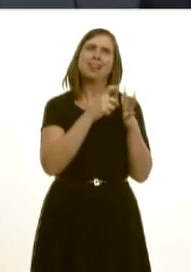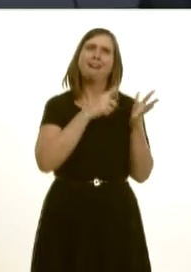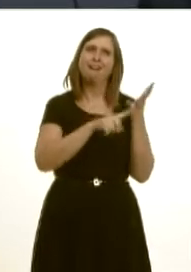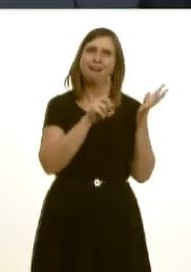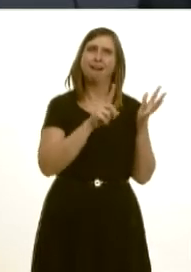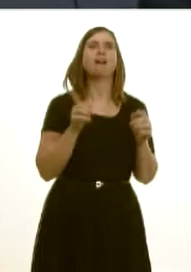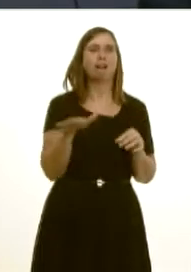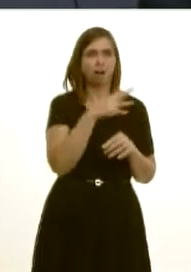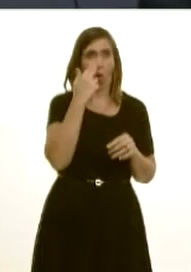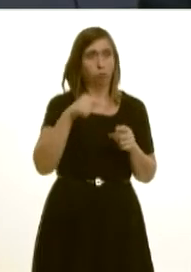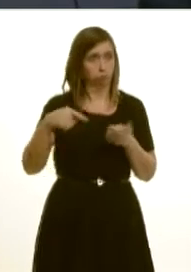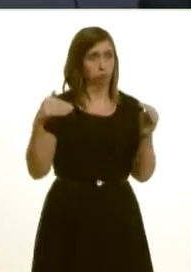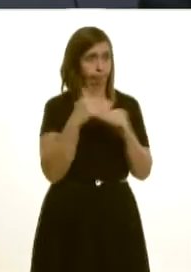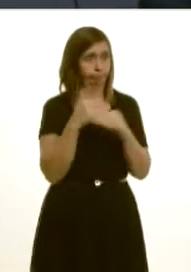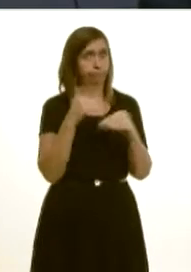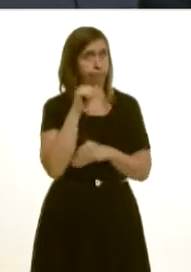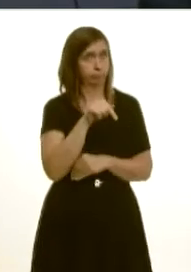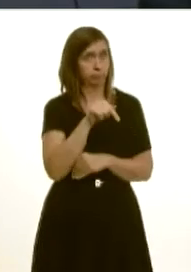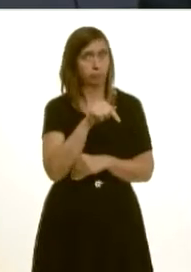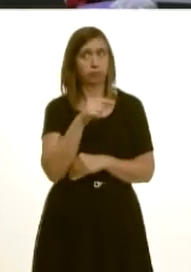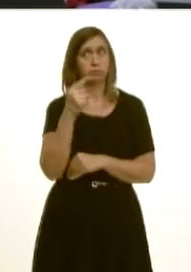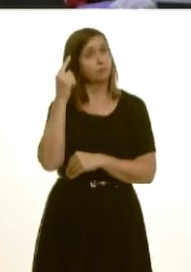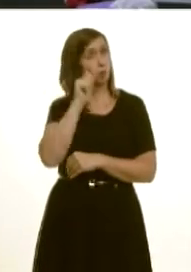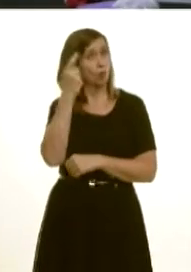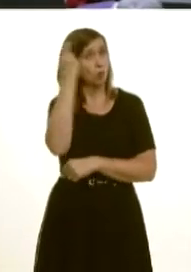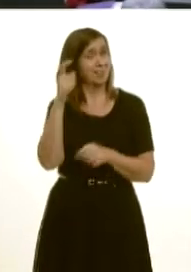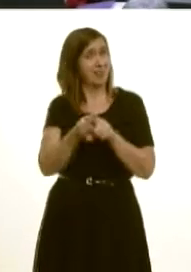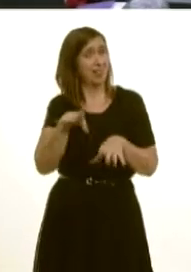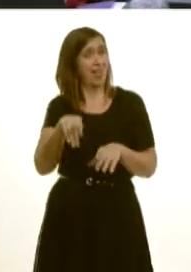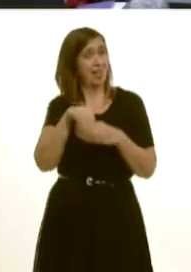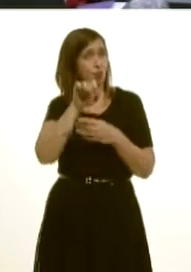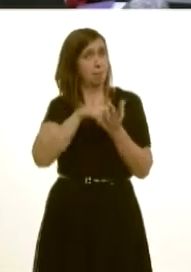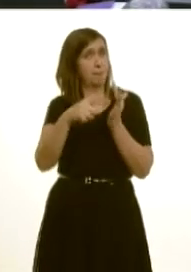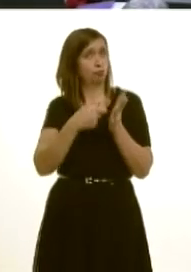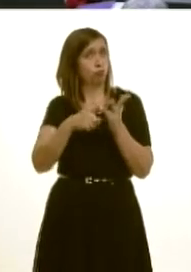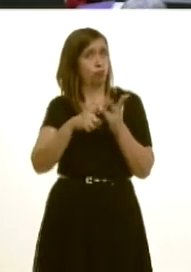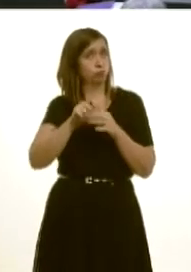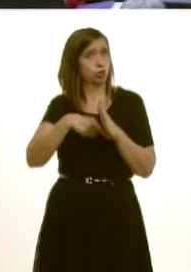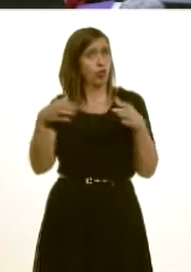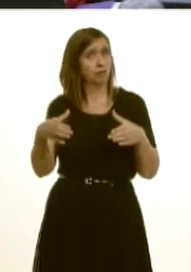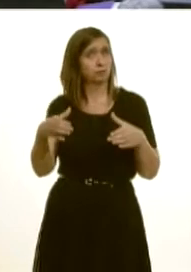in the consideration of the metro project? Carwyn Jones: In principle, yes, but a case